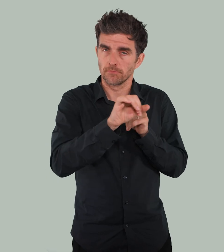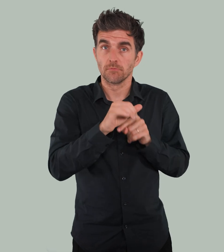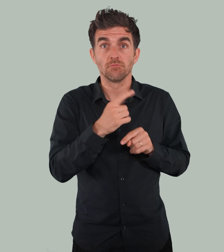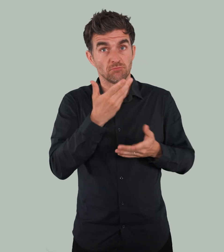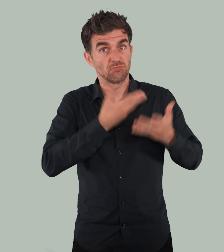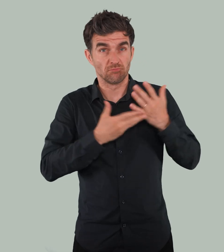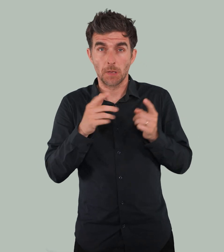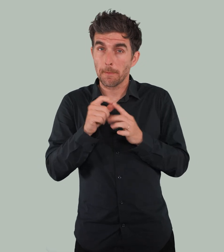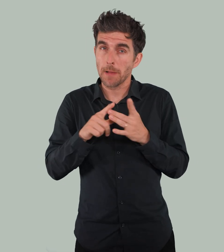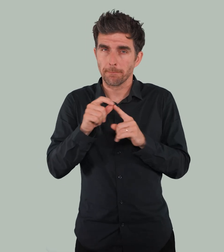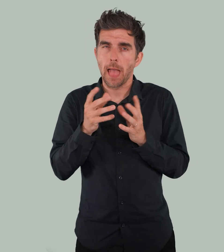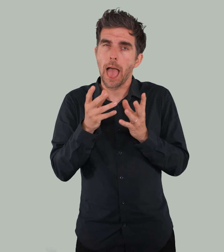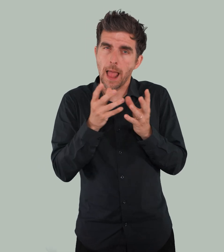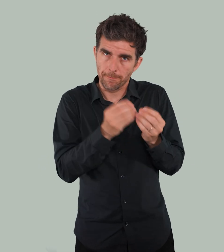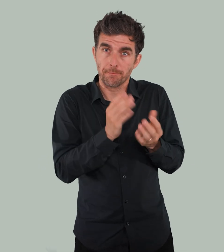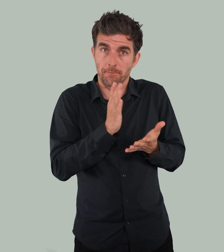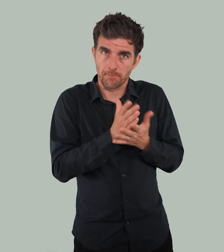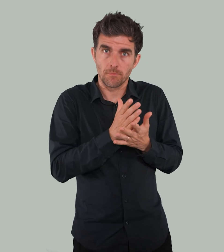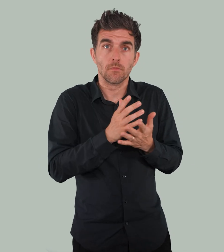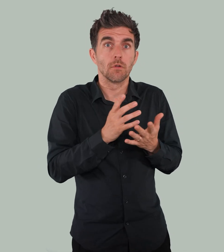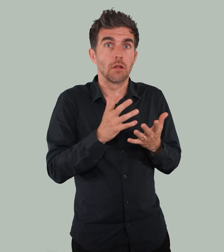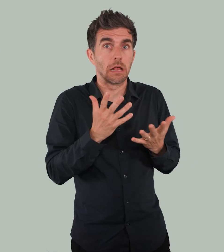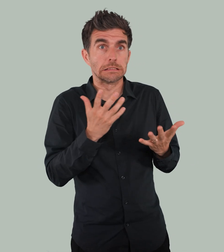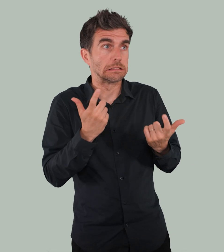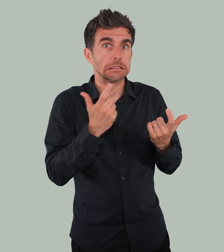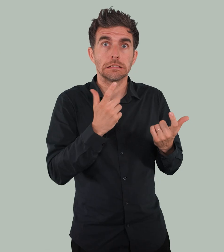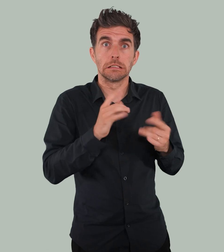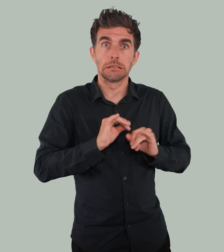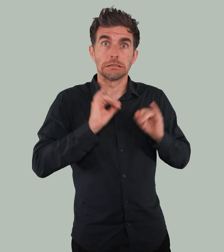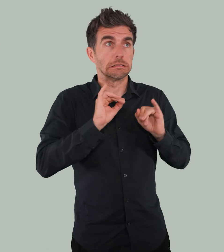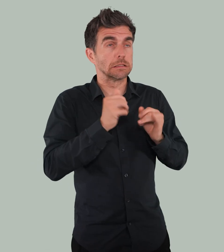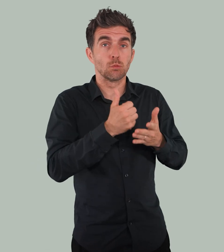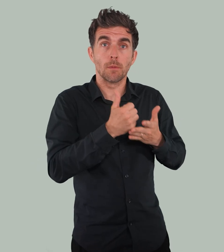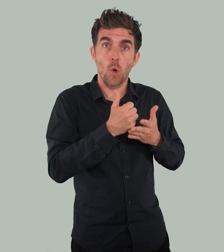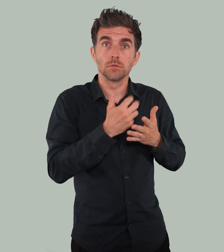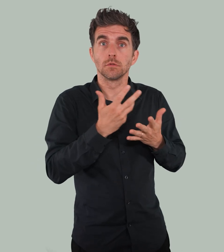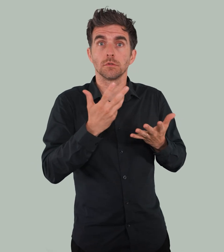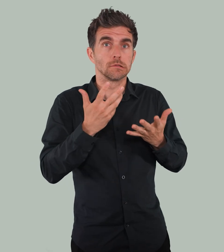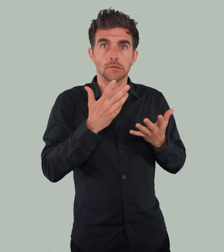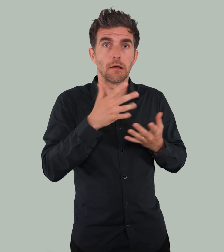Respondents describe how PIP can help avoid the need for crisis support, reduce reliance